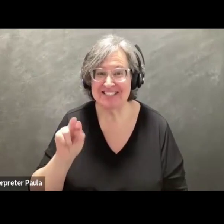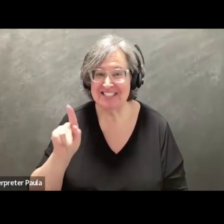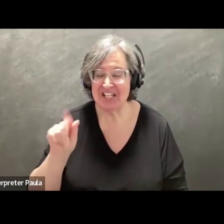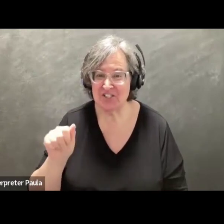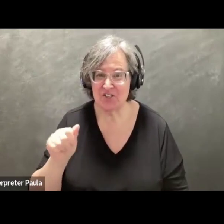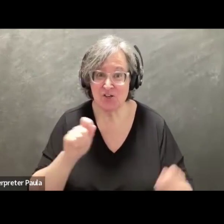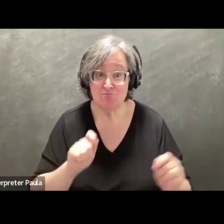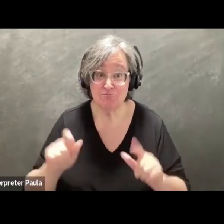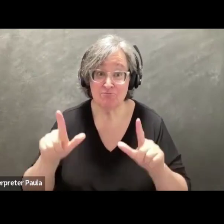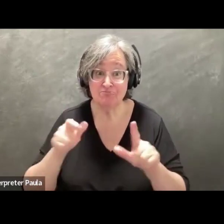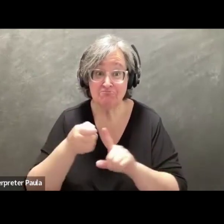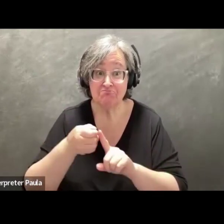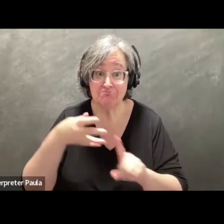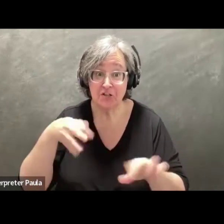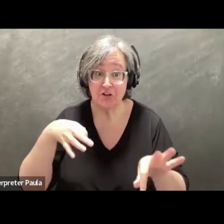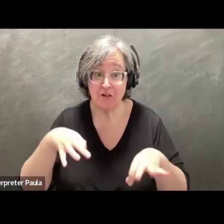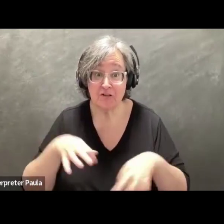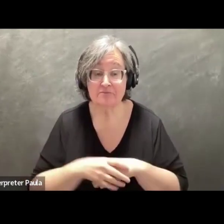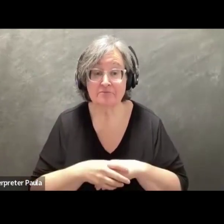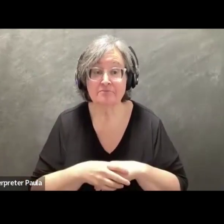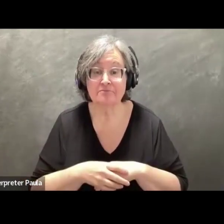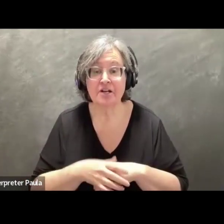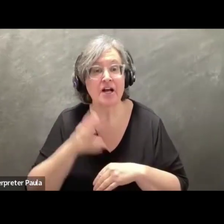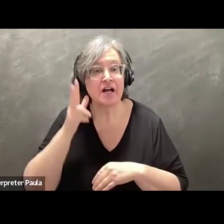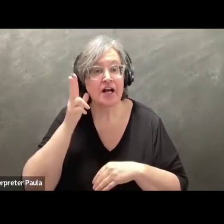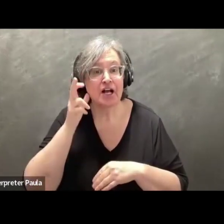visual description and hear about the issues that are important to you.